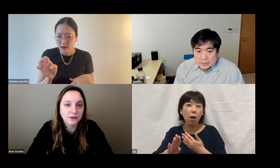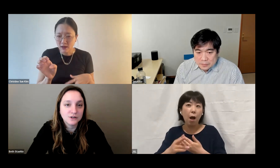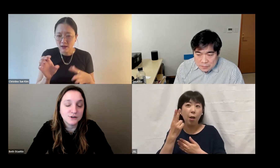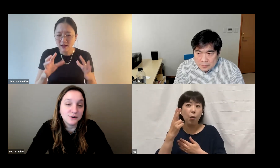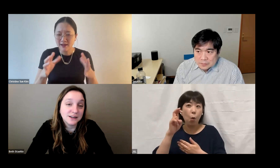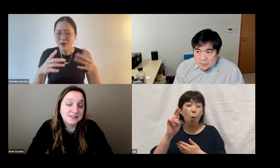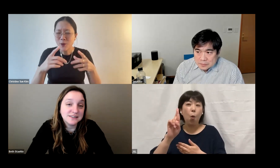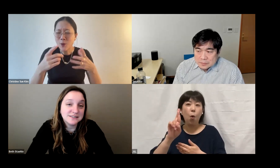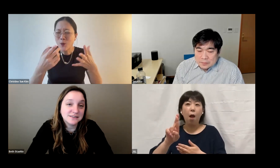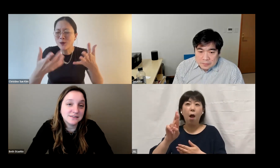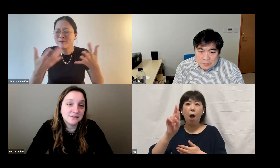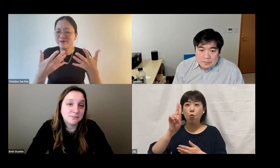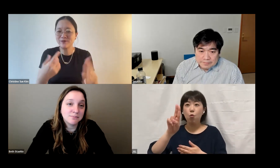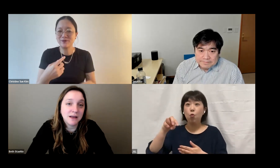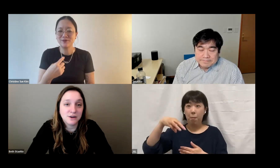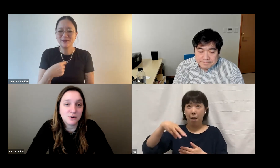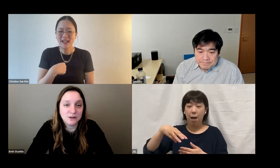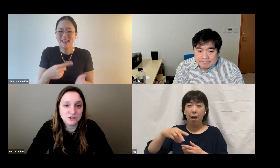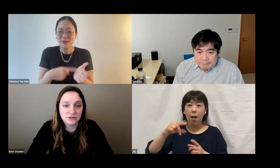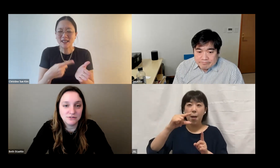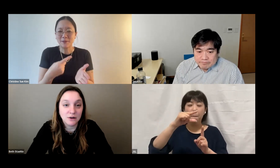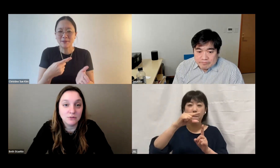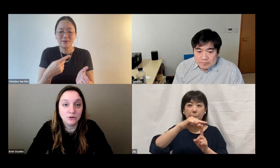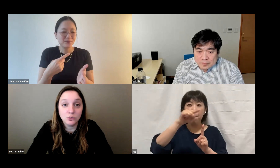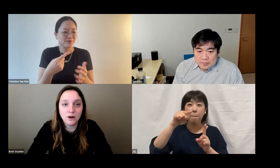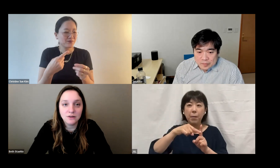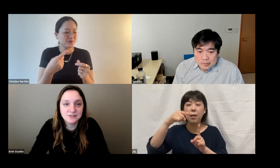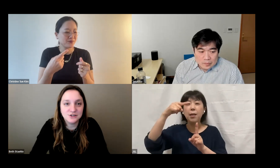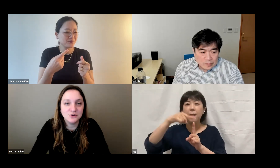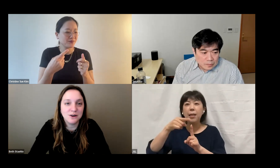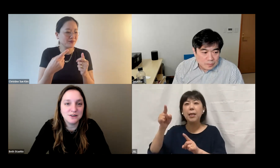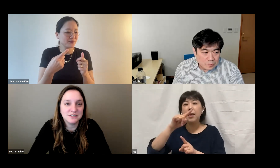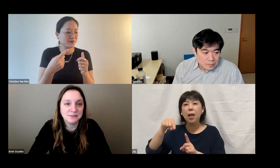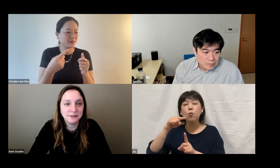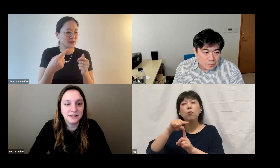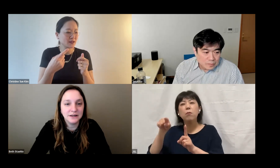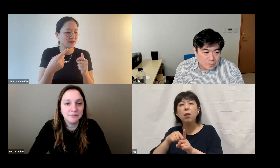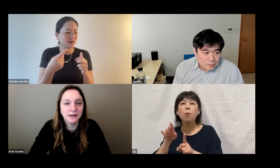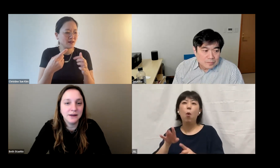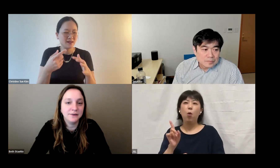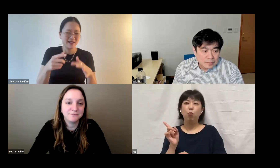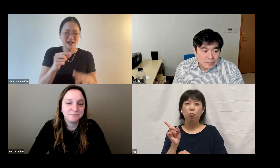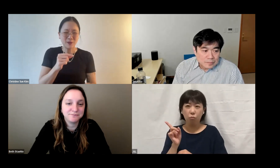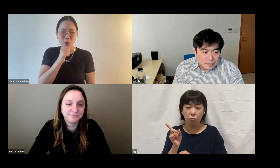So it does beg the question of how nuanced do you want disability to be?